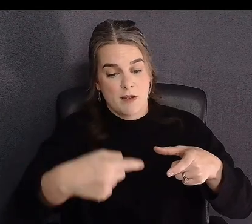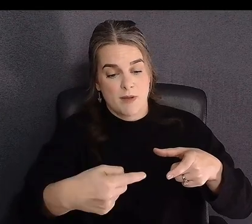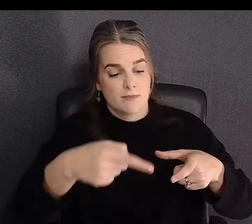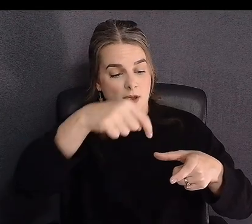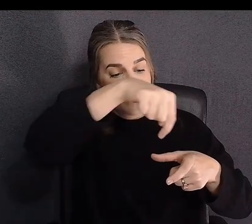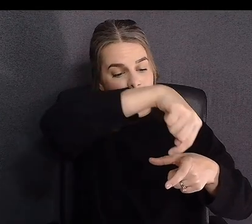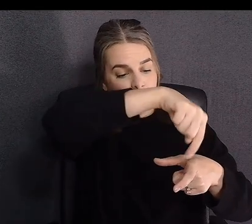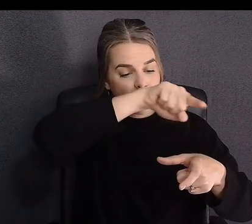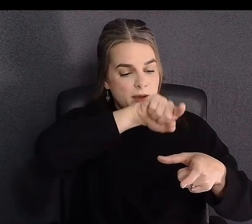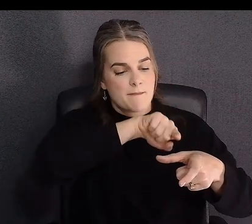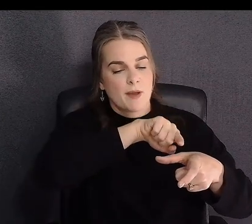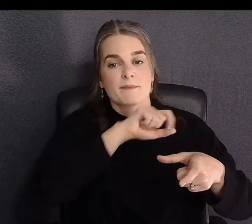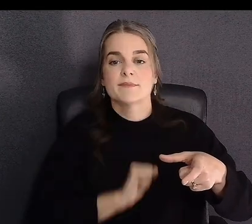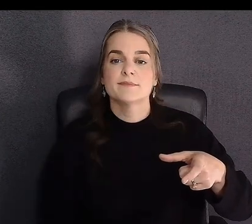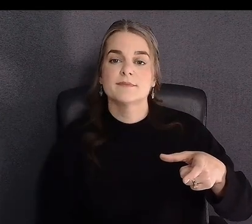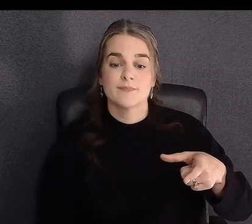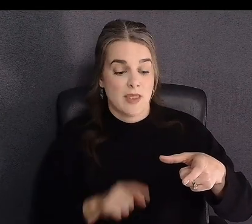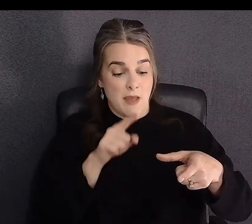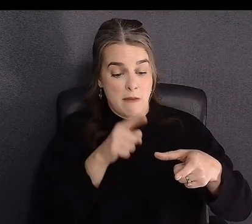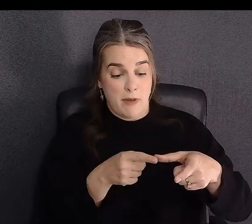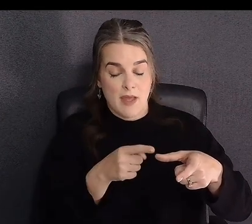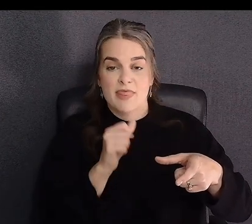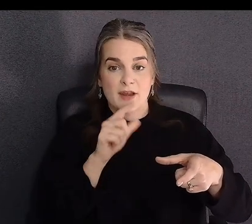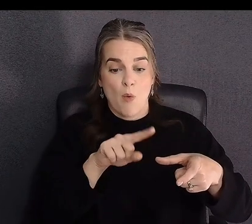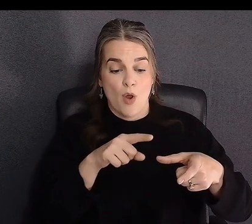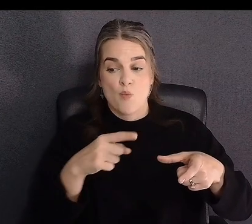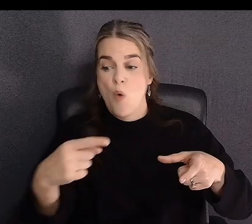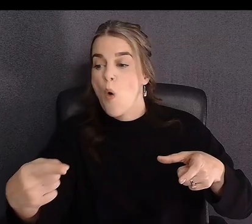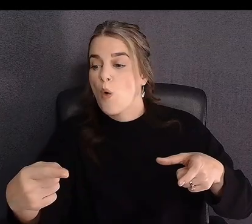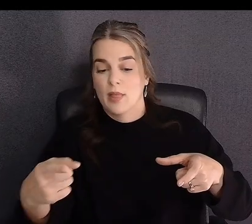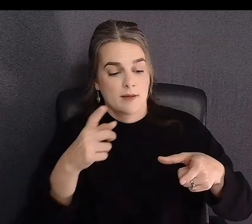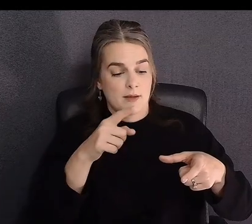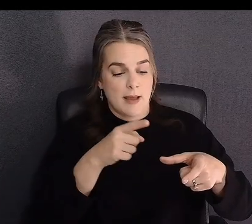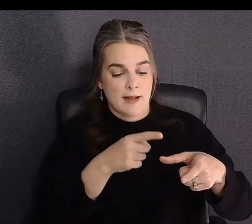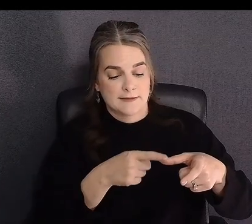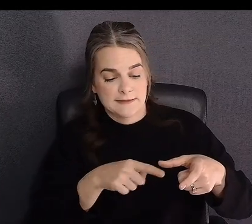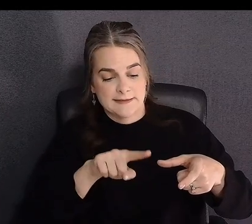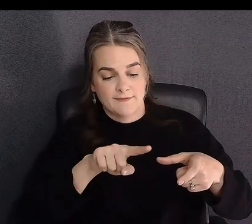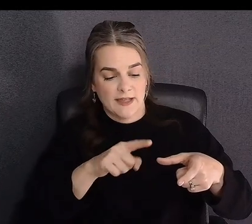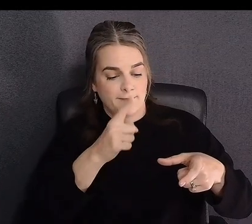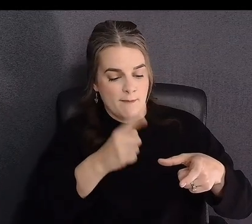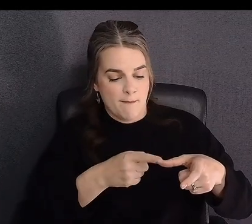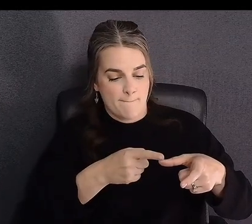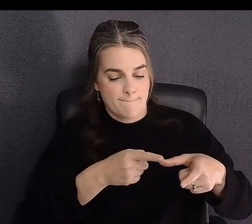their brushes really easily and make sure that they didn't roll away from them on the lip of whatever cup they would have used otherwise.